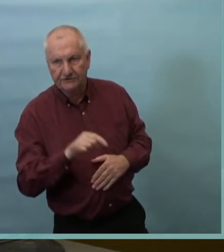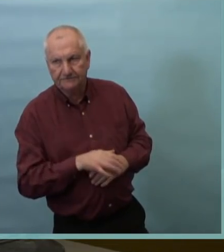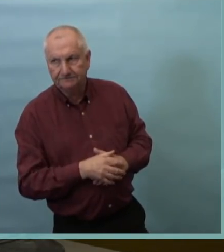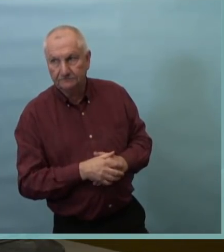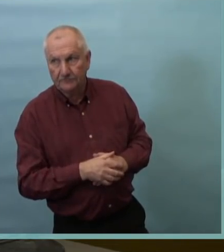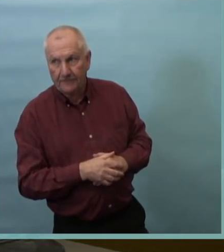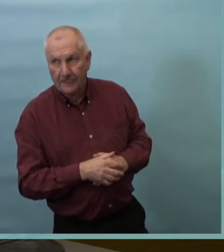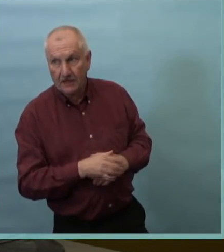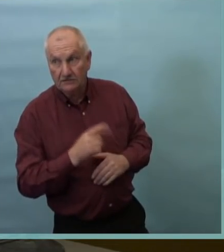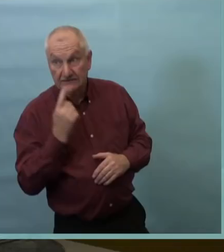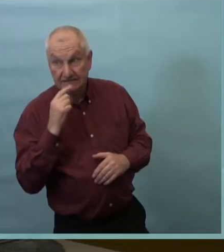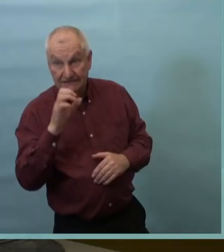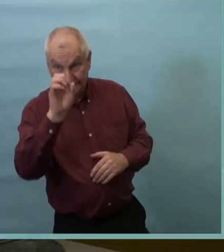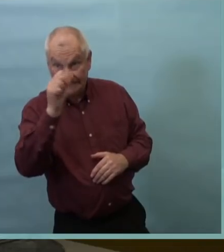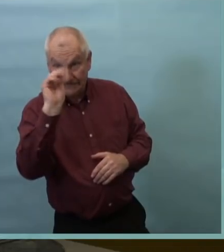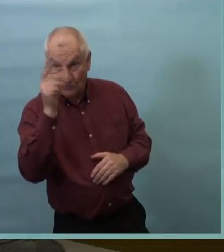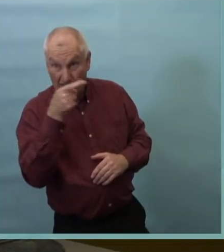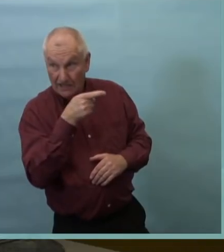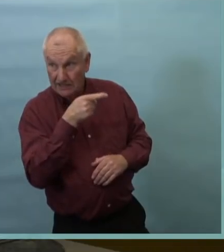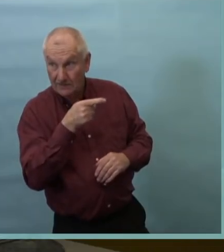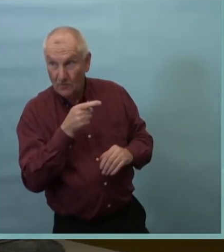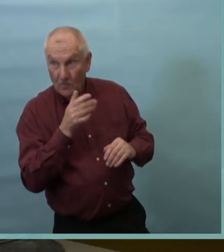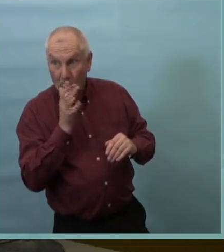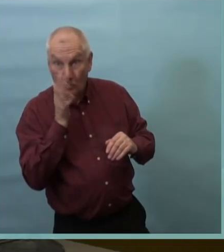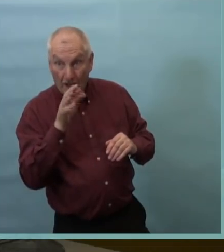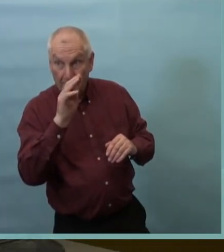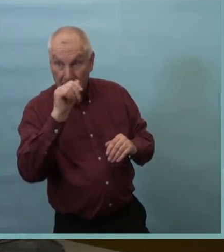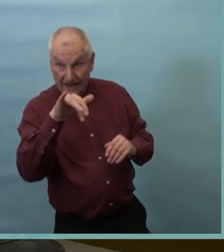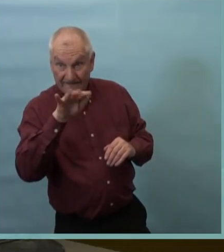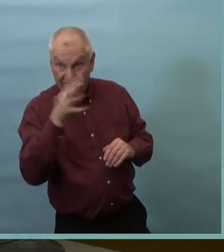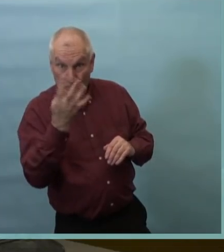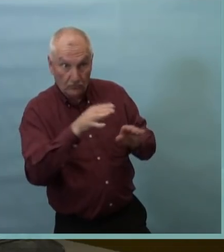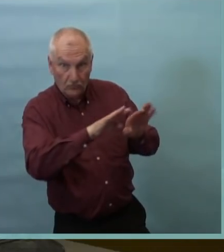Quebec today announcing the reopening of some elementary schools is imminent when